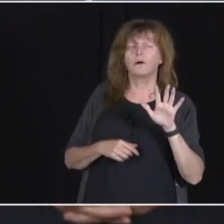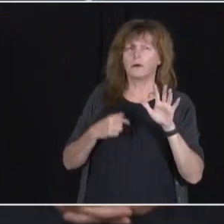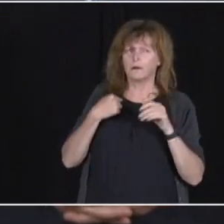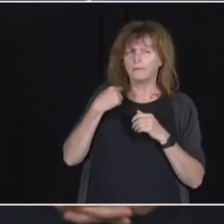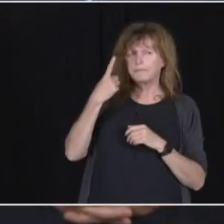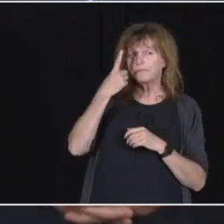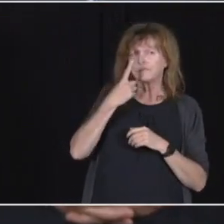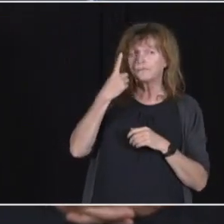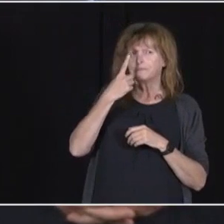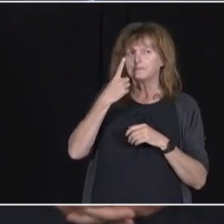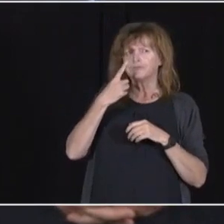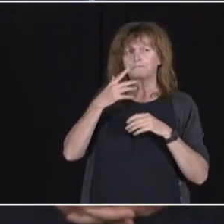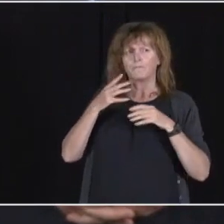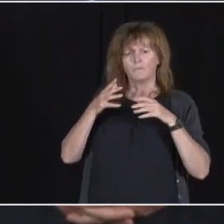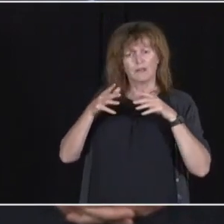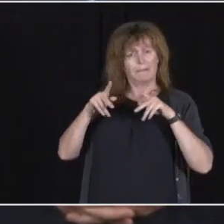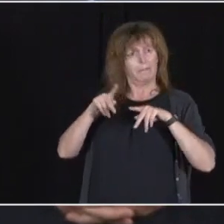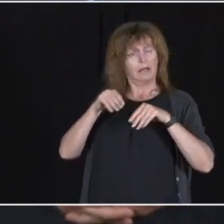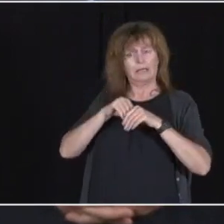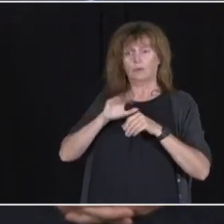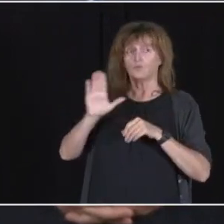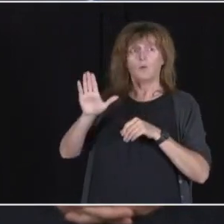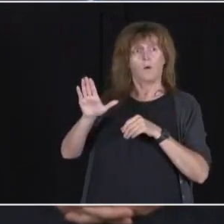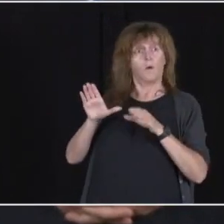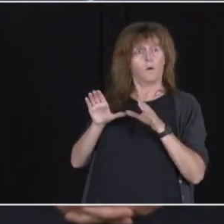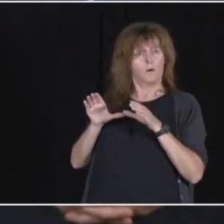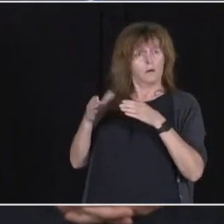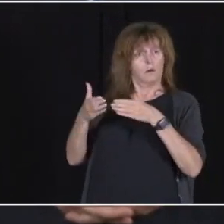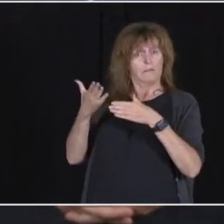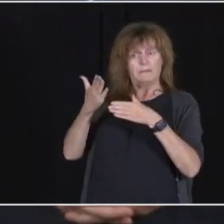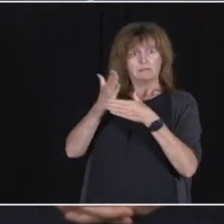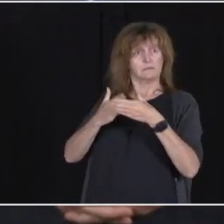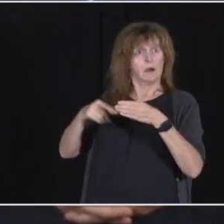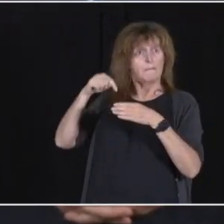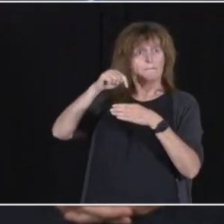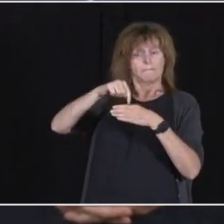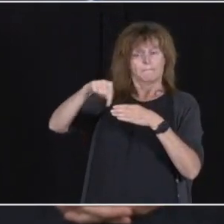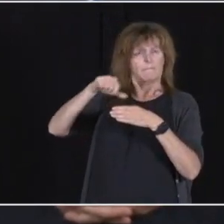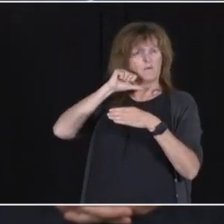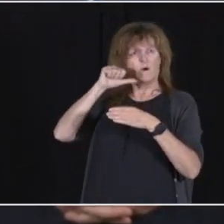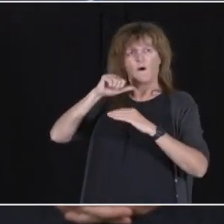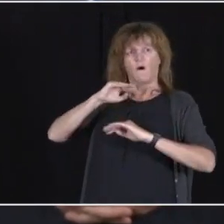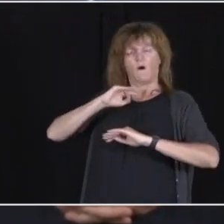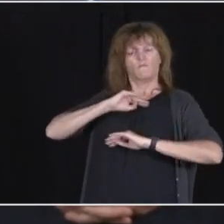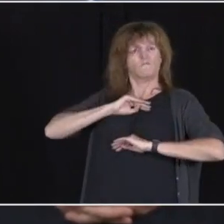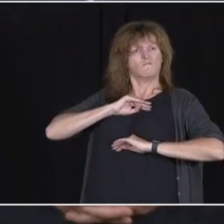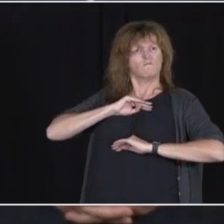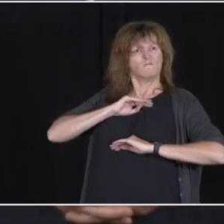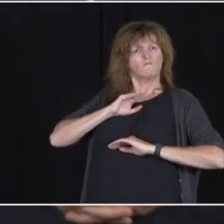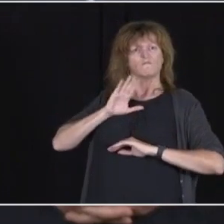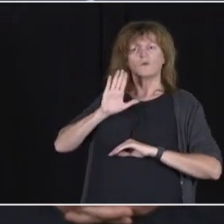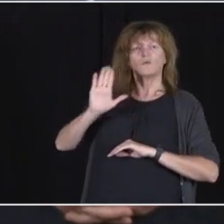party's ranks you are not happy with the governments pandemic response? And the new powers that your government has